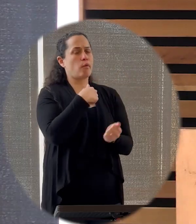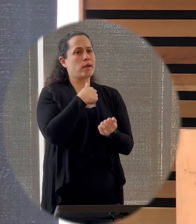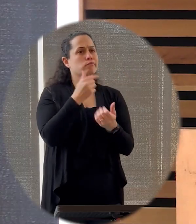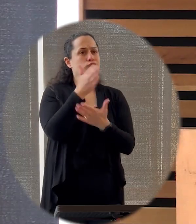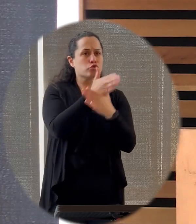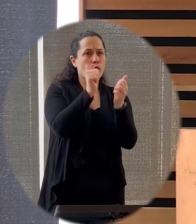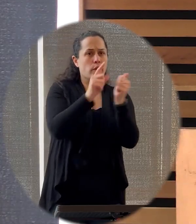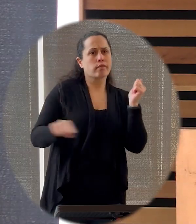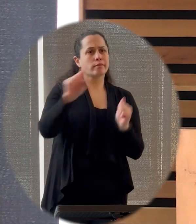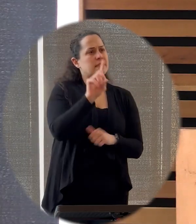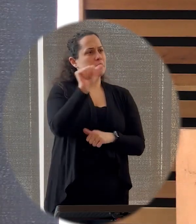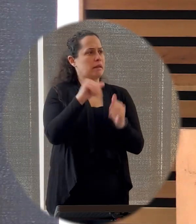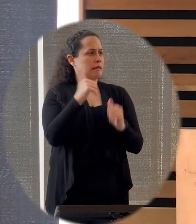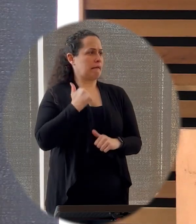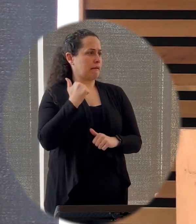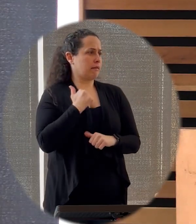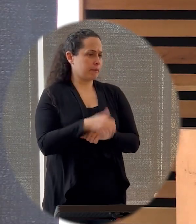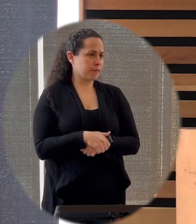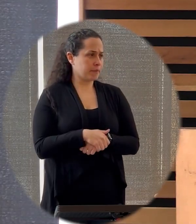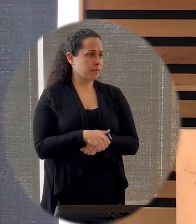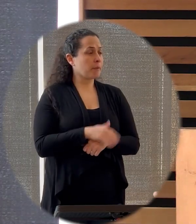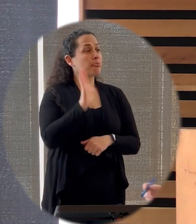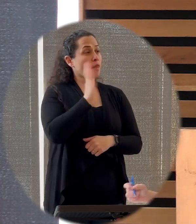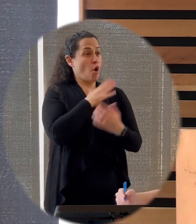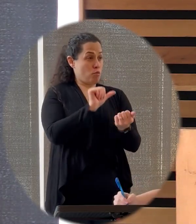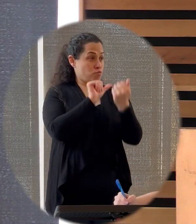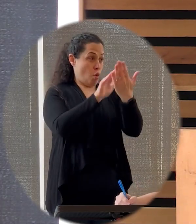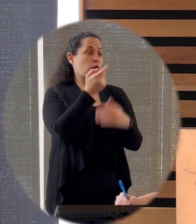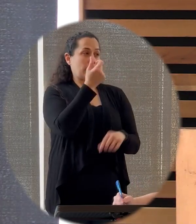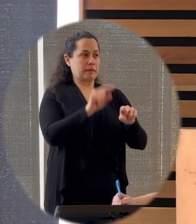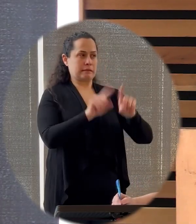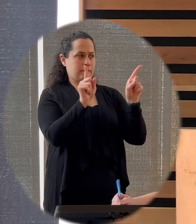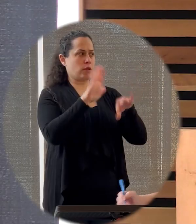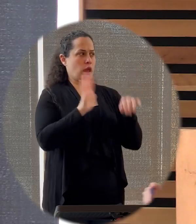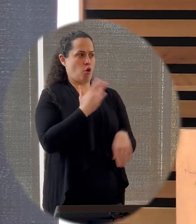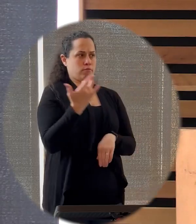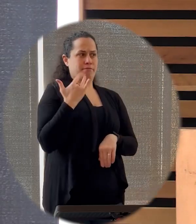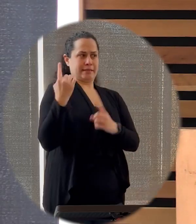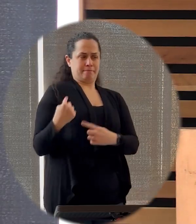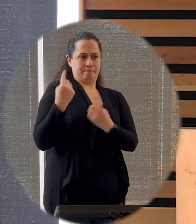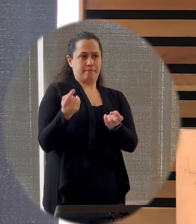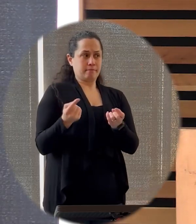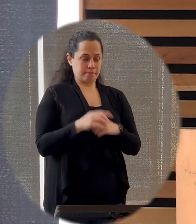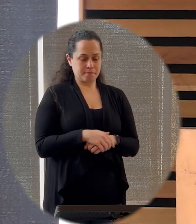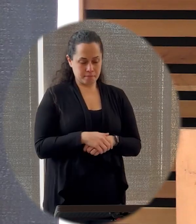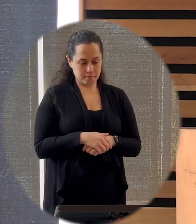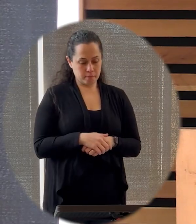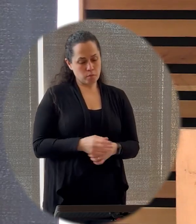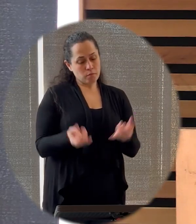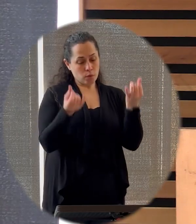Canada. Tonight's format is a bit different from the typical Walrus Talks events. For this edition,